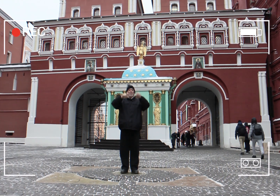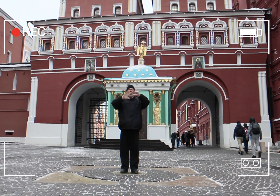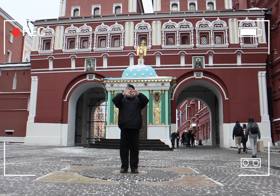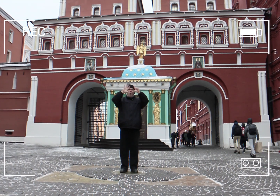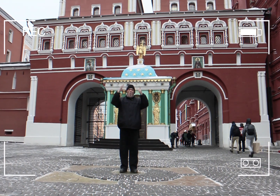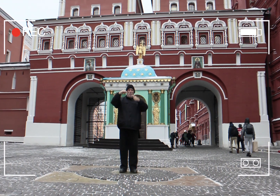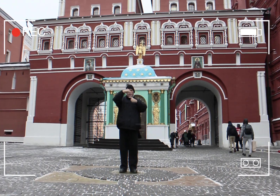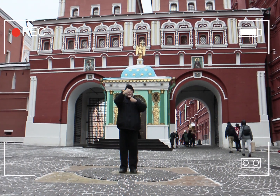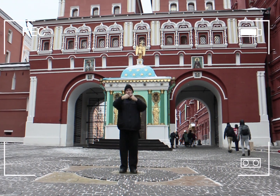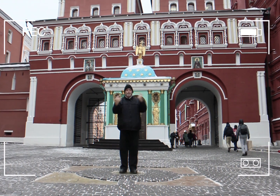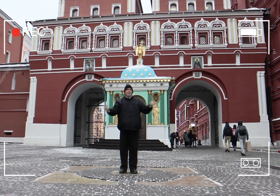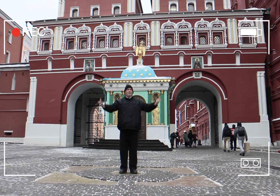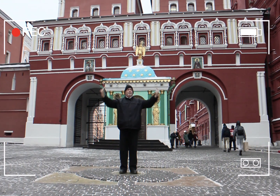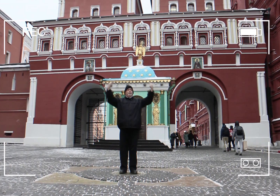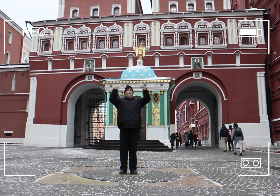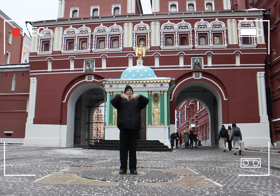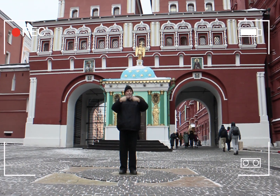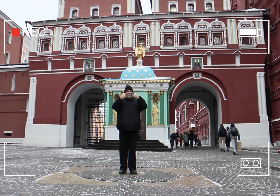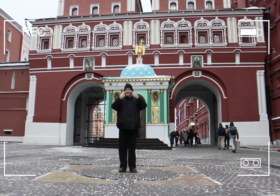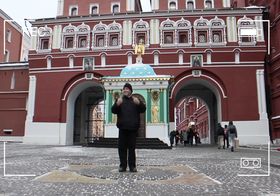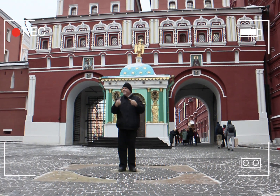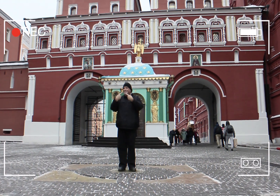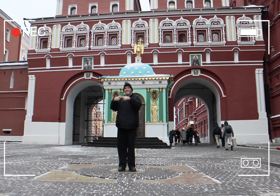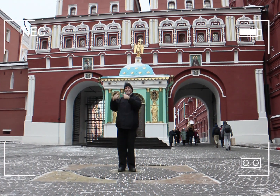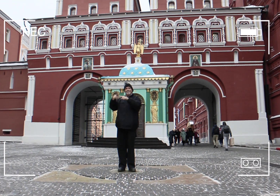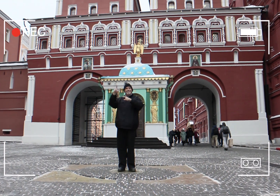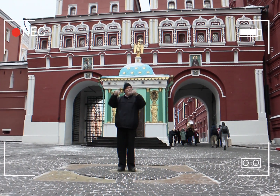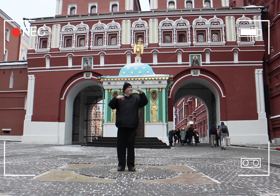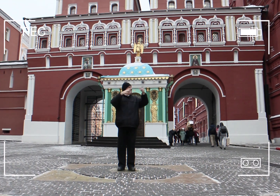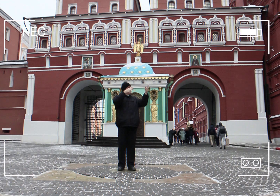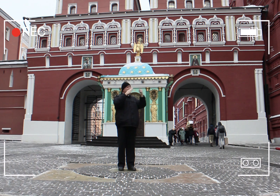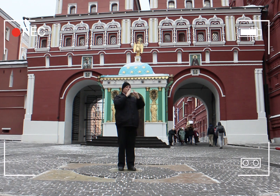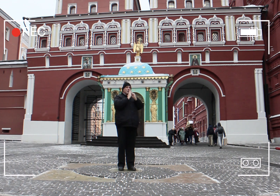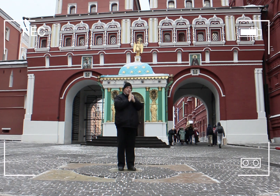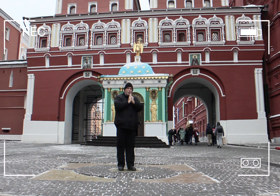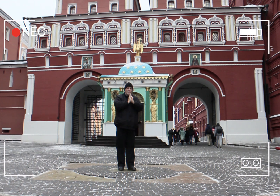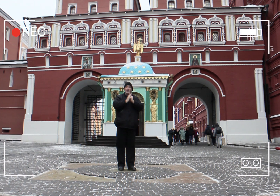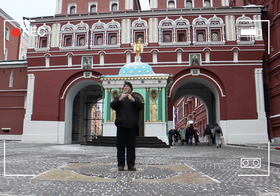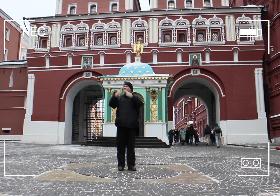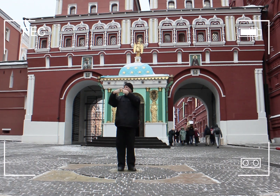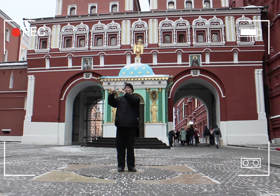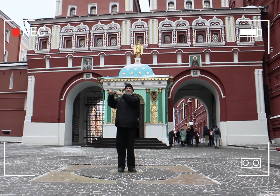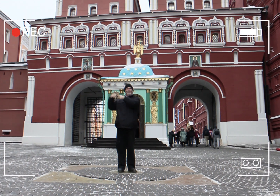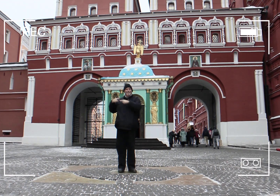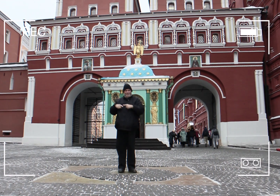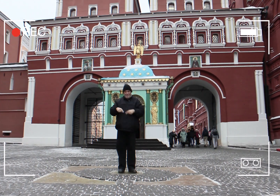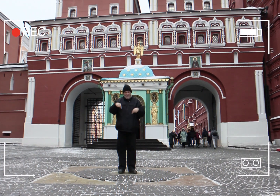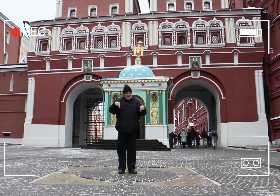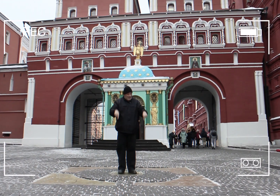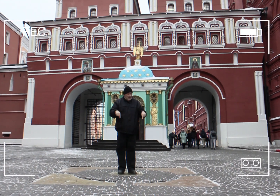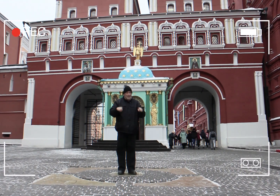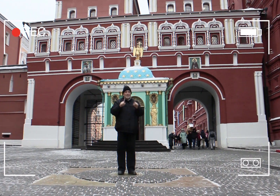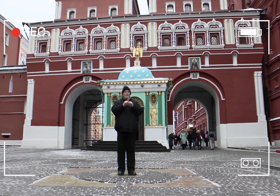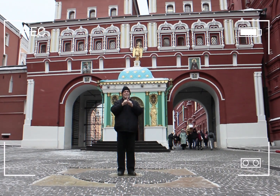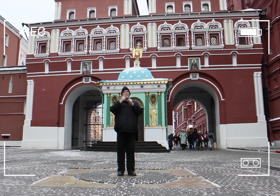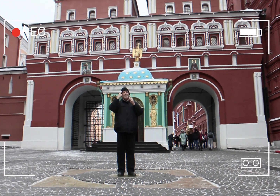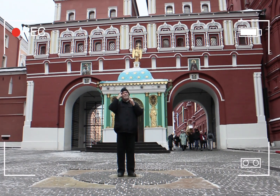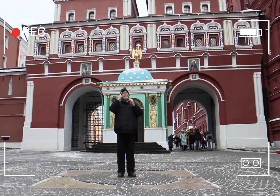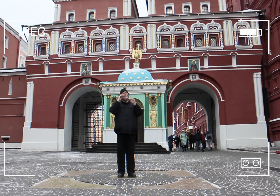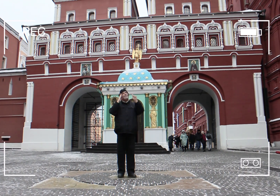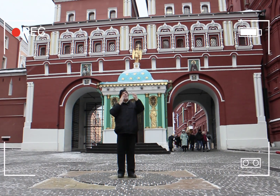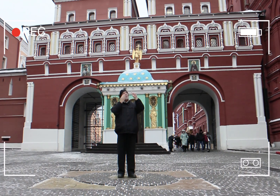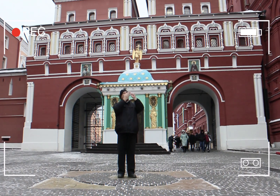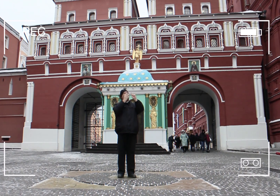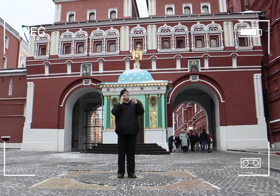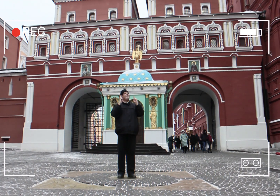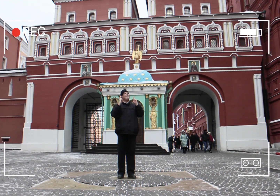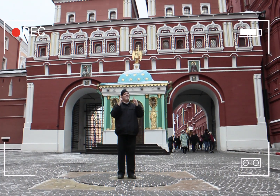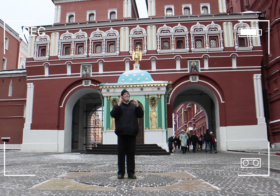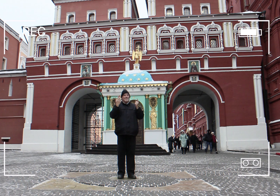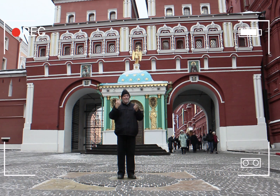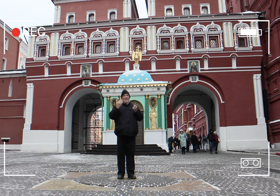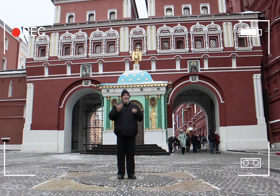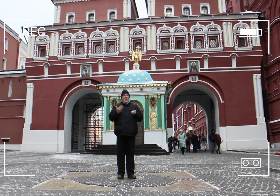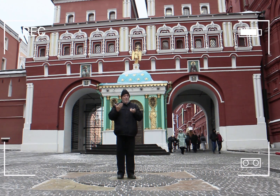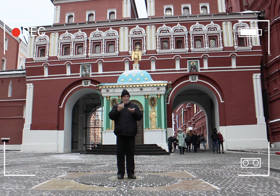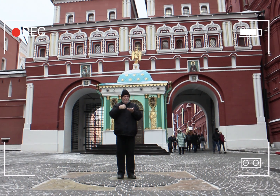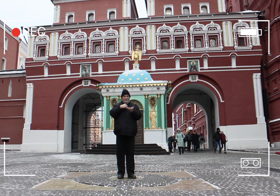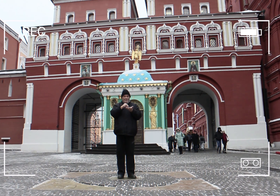People from all over the world come to visit the Square, and to stand on this spot to make a wish.